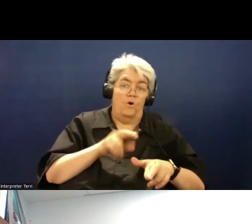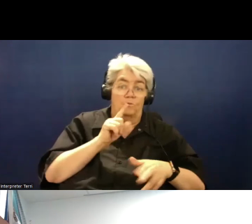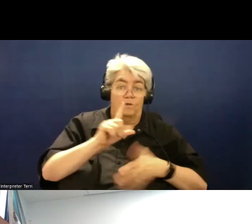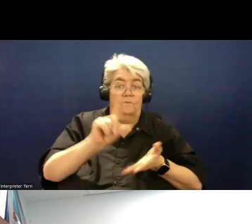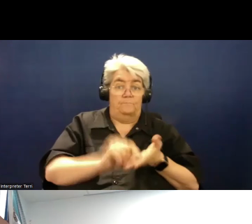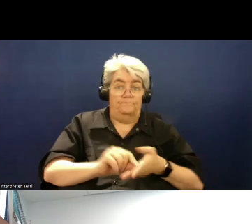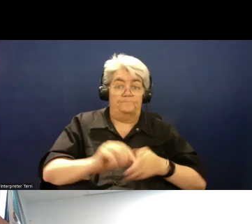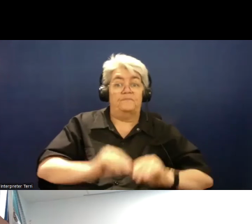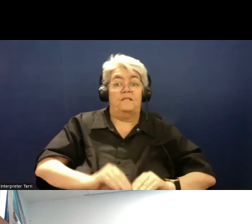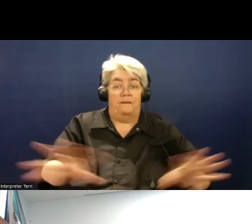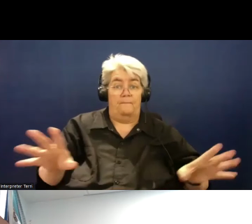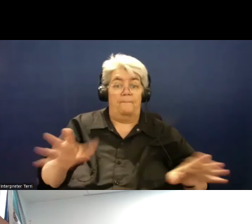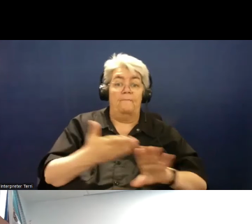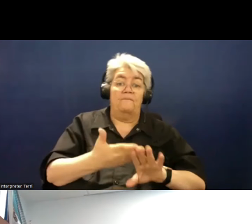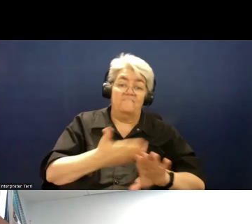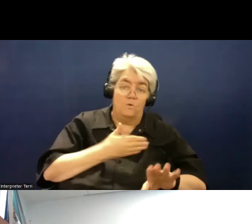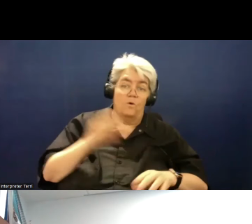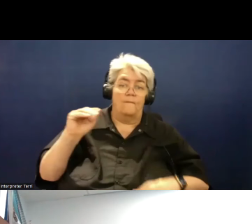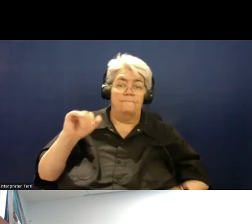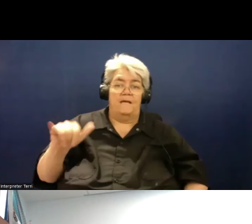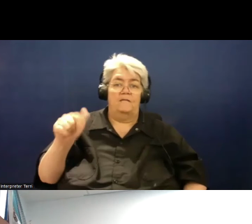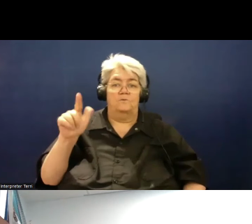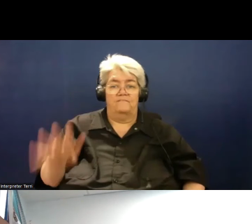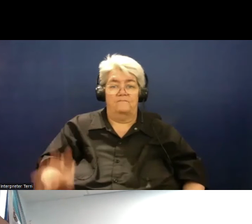BEFORE THE DEADLINE OF MAY 24TH. >>: